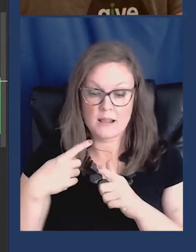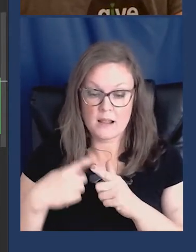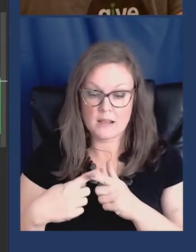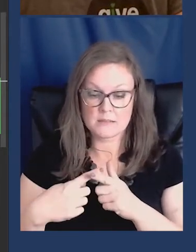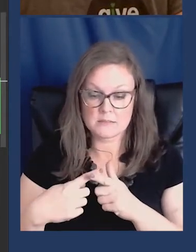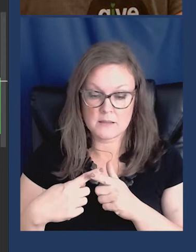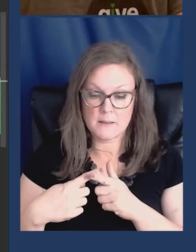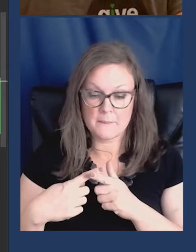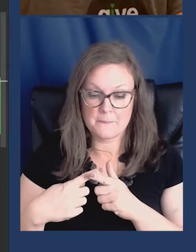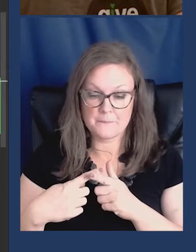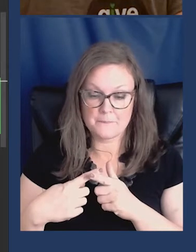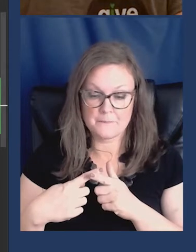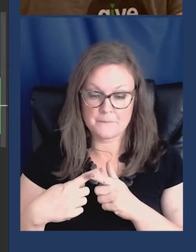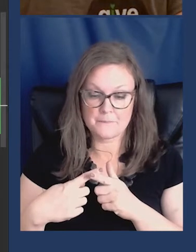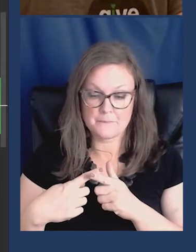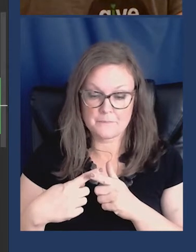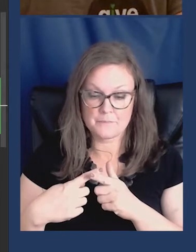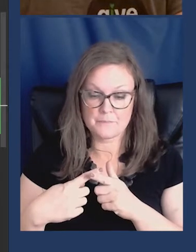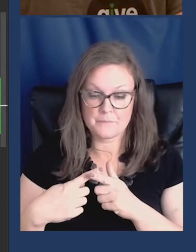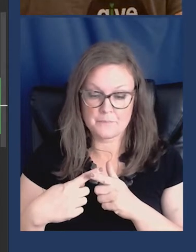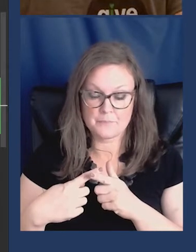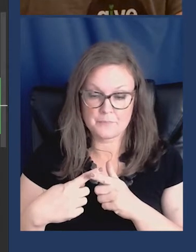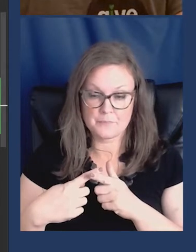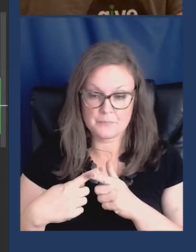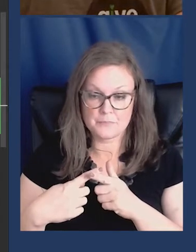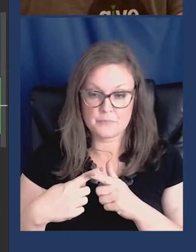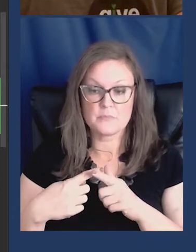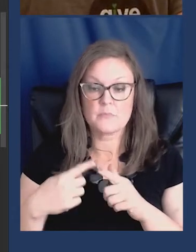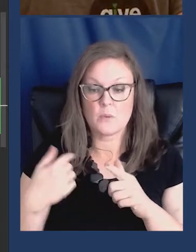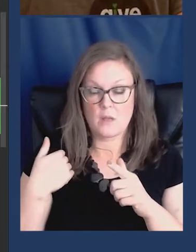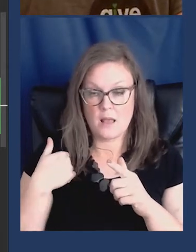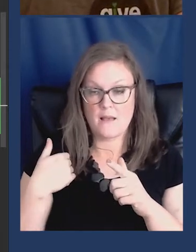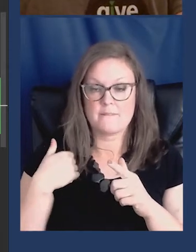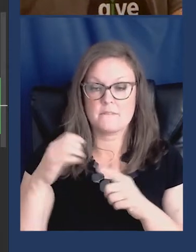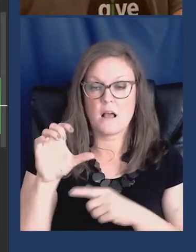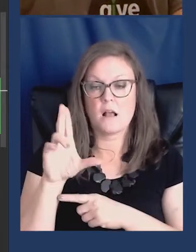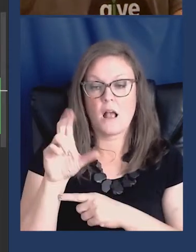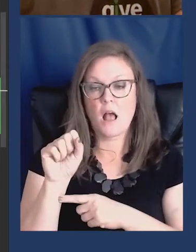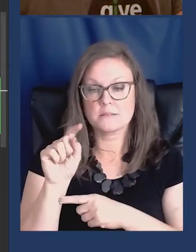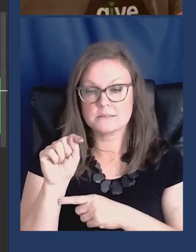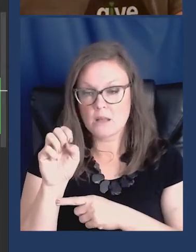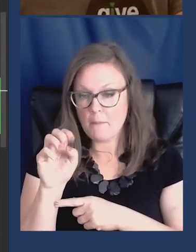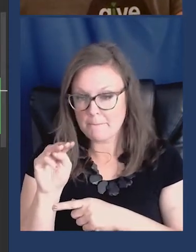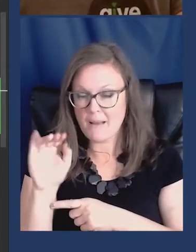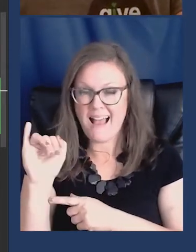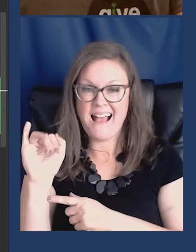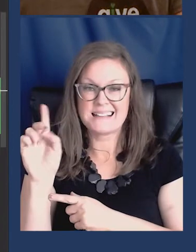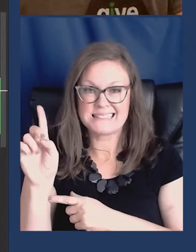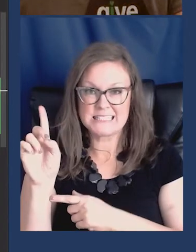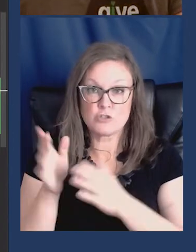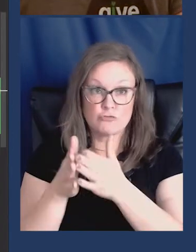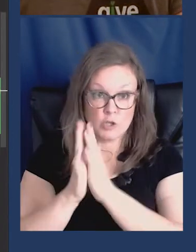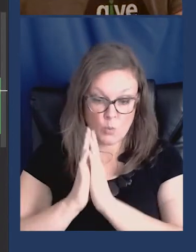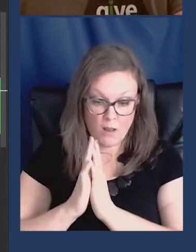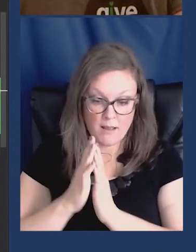going to make a PlayFab log in with custom ID request. I'm going to give it a new randomly